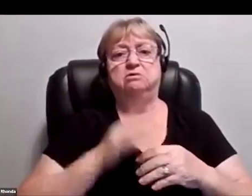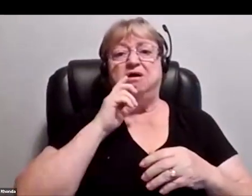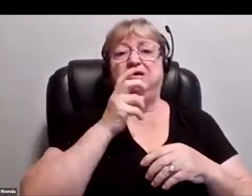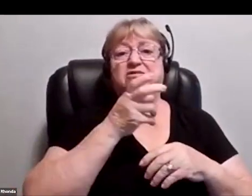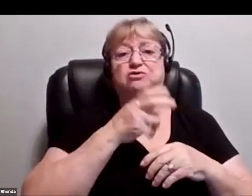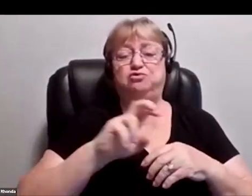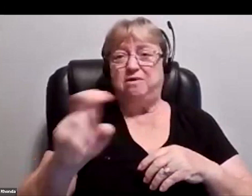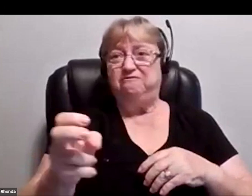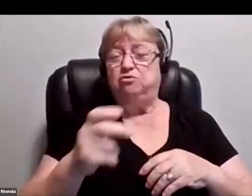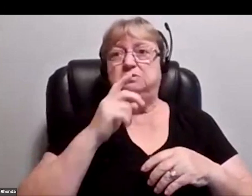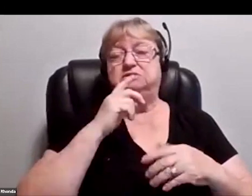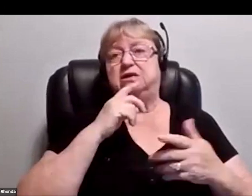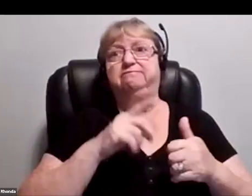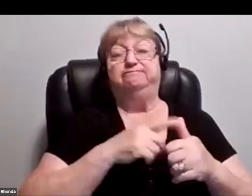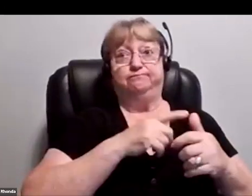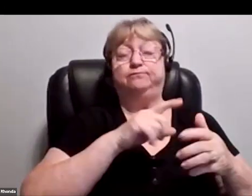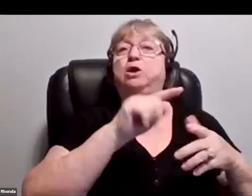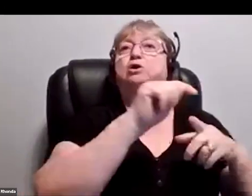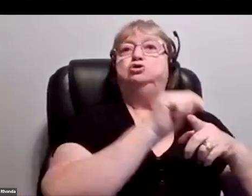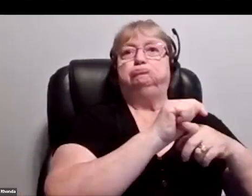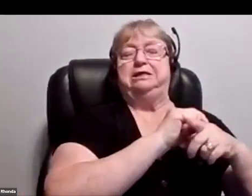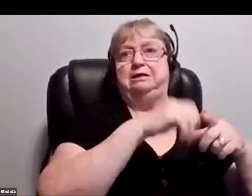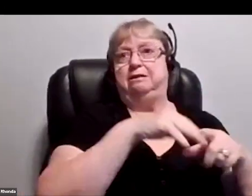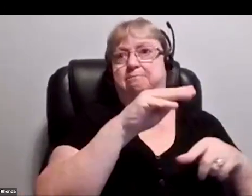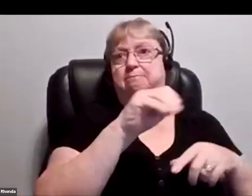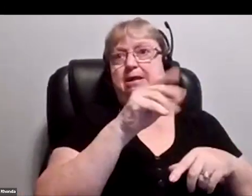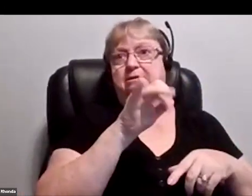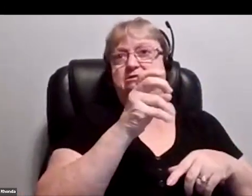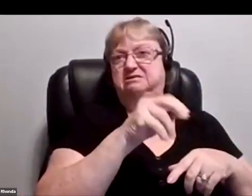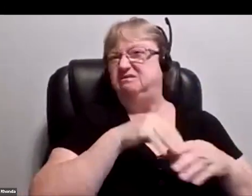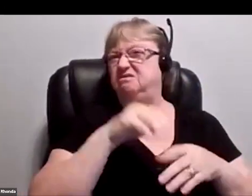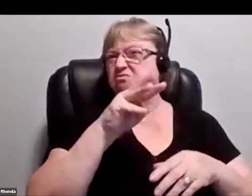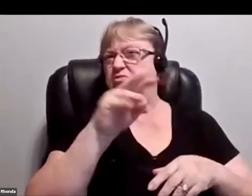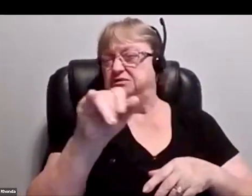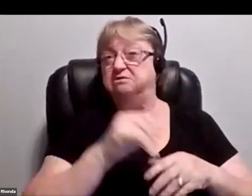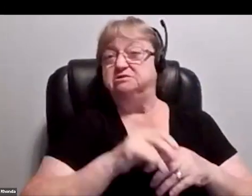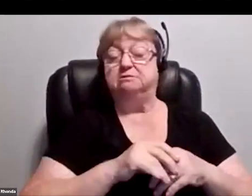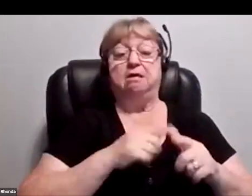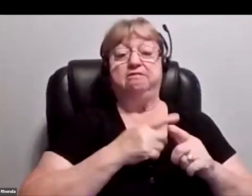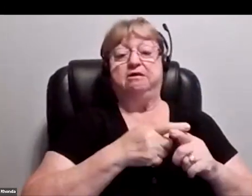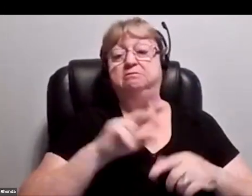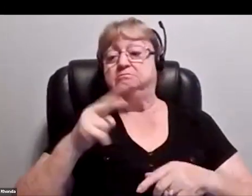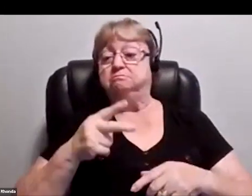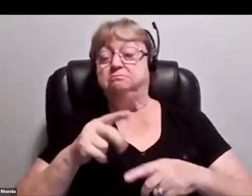There's training in Madison originally in the United States in Wisconsin, and then there's further training in Denver where you get to meet